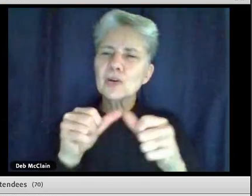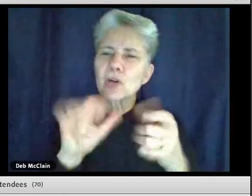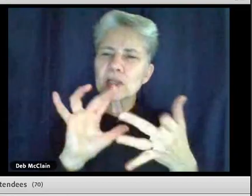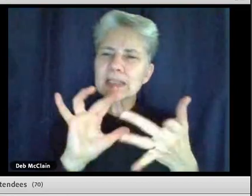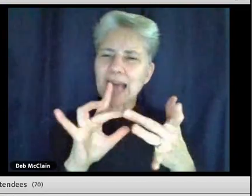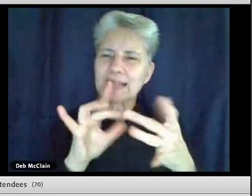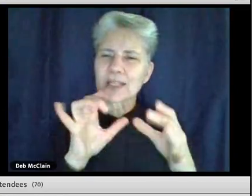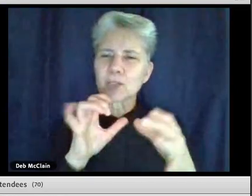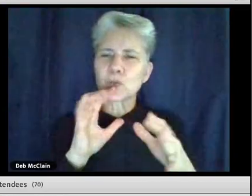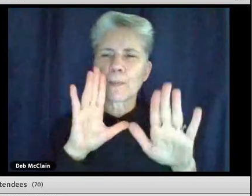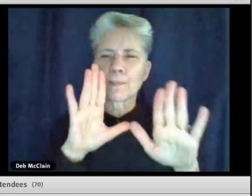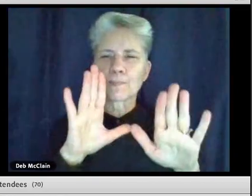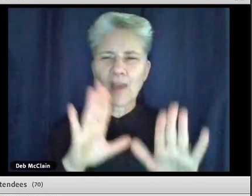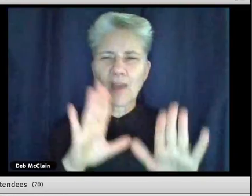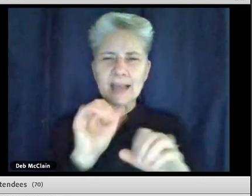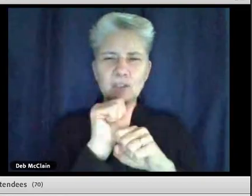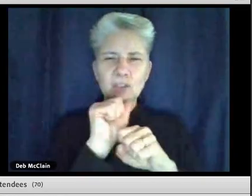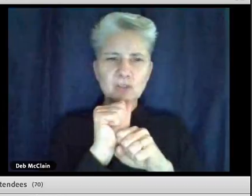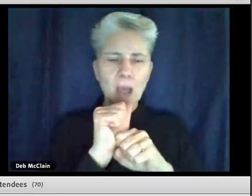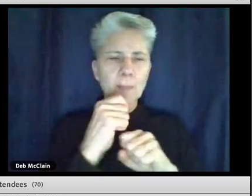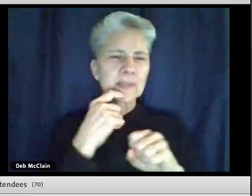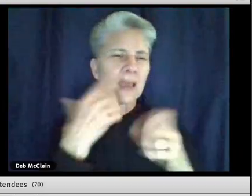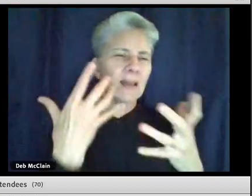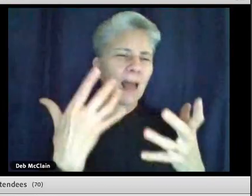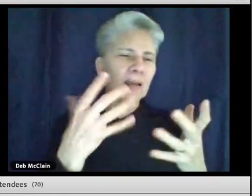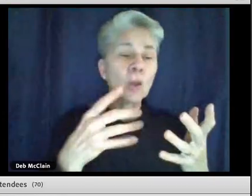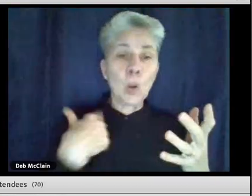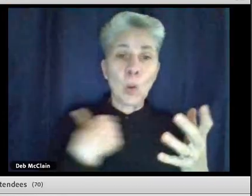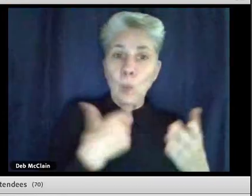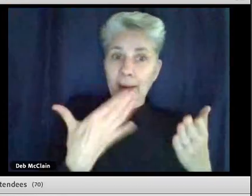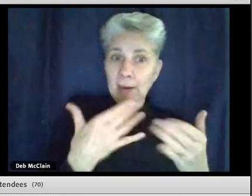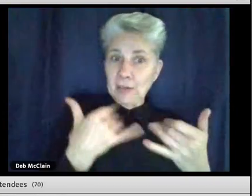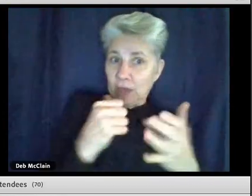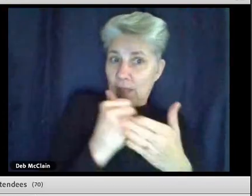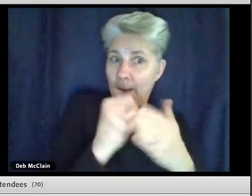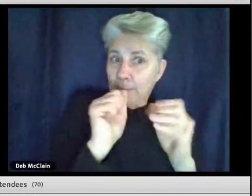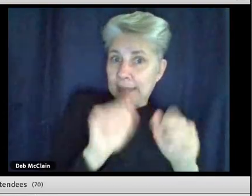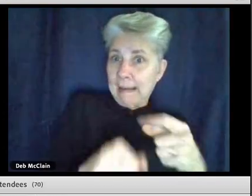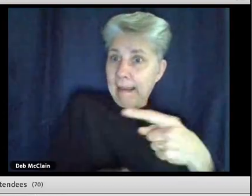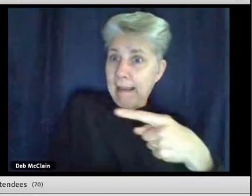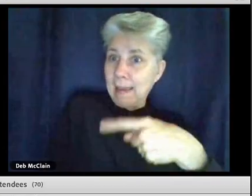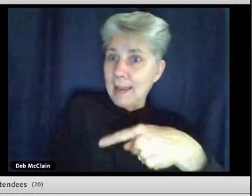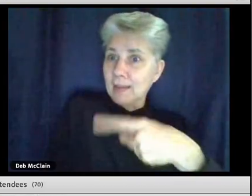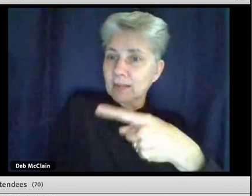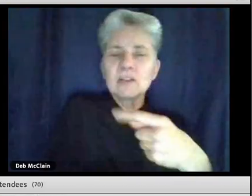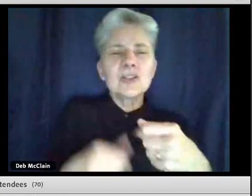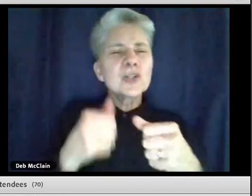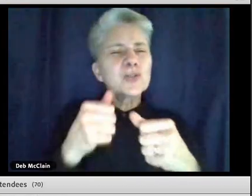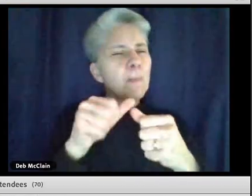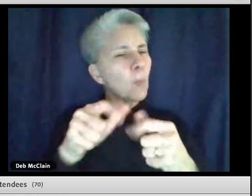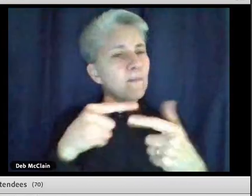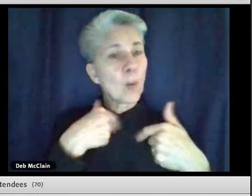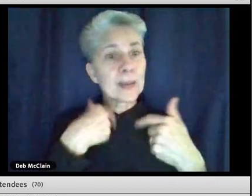but real quickly, so there's some other sites that do a fantastic job of, you know, saying, "Hey, we're here. We can still help."